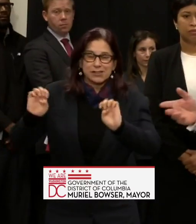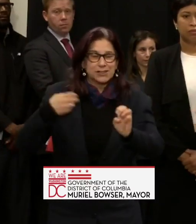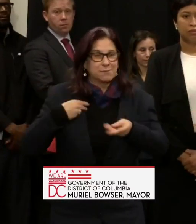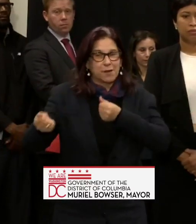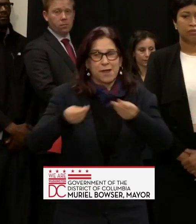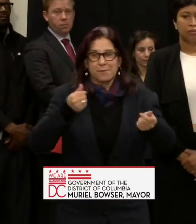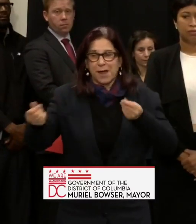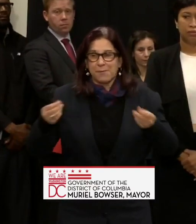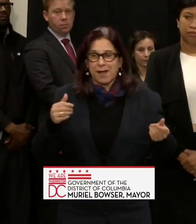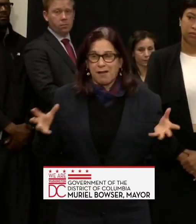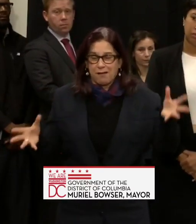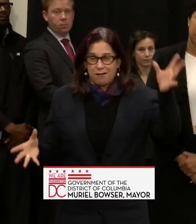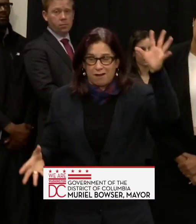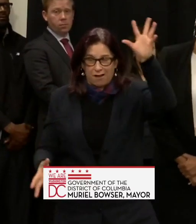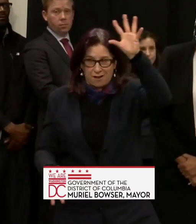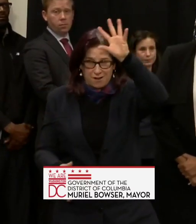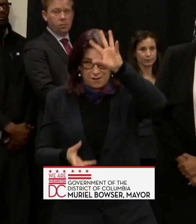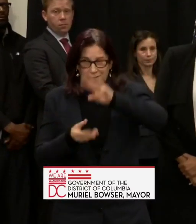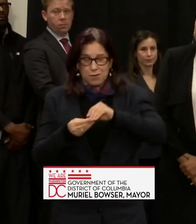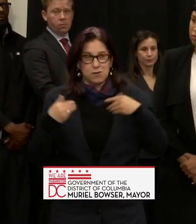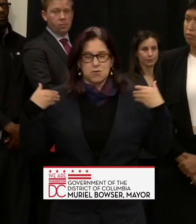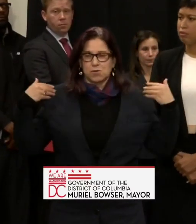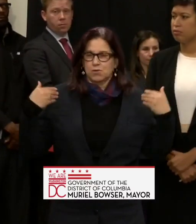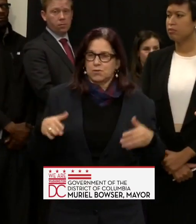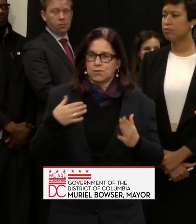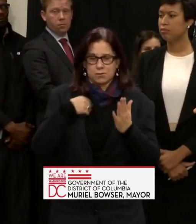AS THE GENTLEMAN UP FRONT MENTIONED, THE DEMONSTRATIONS